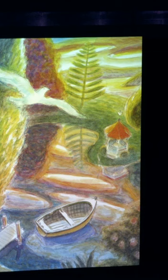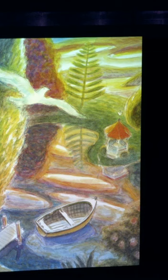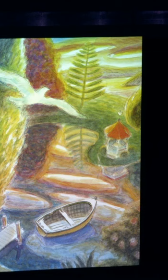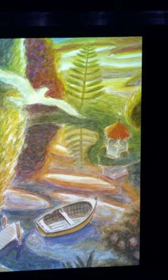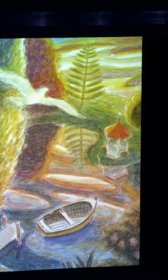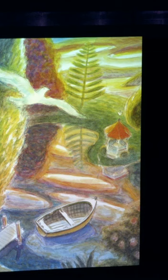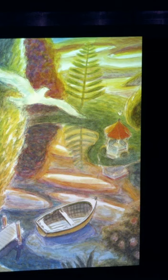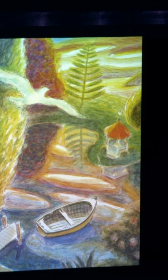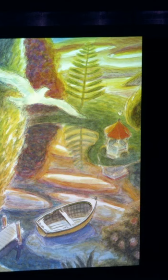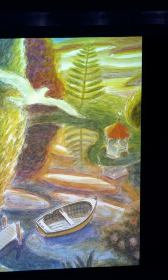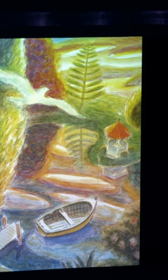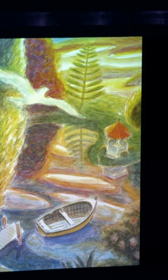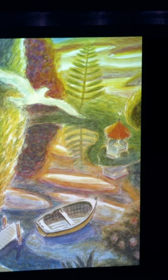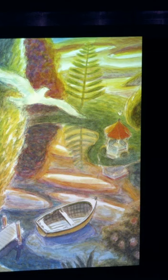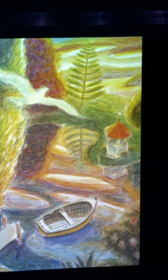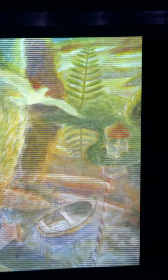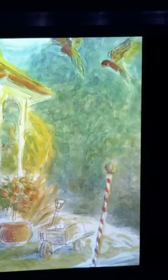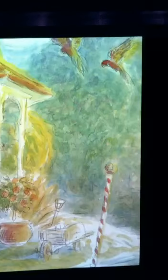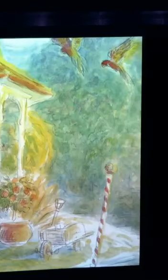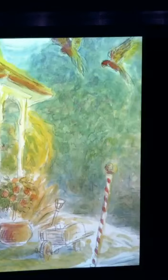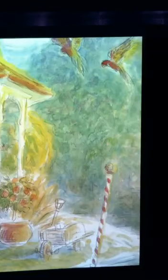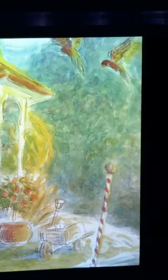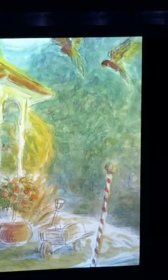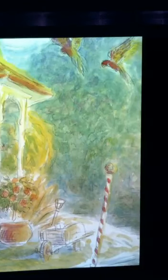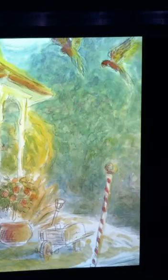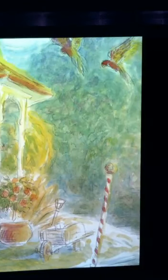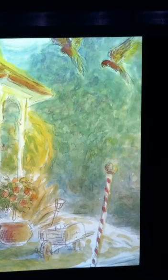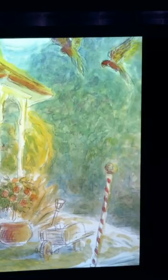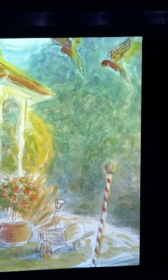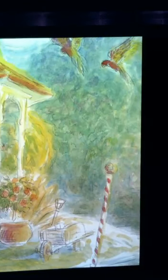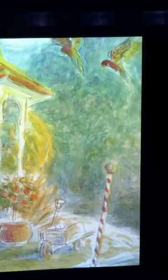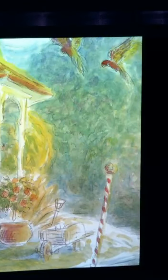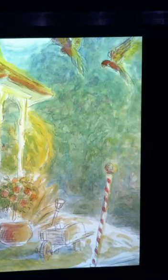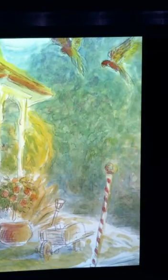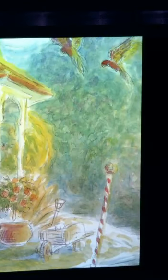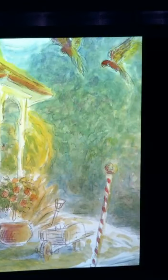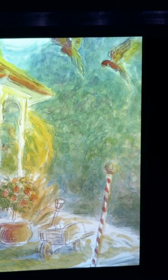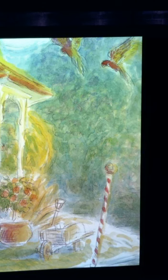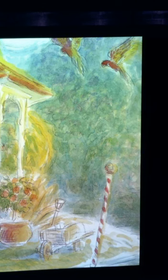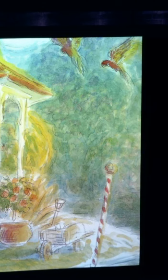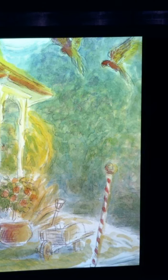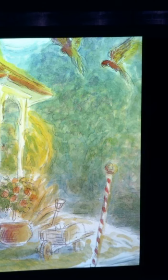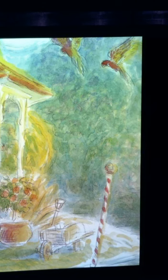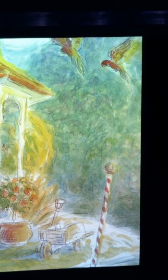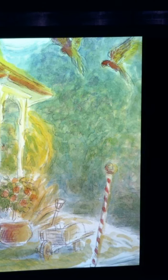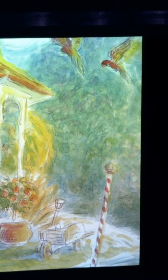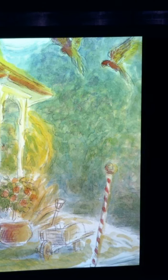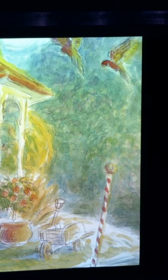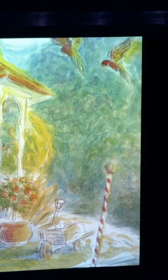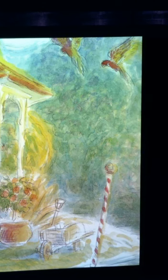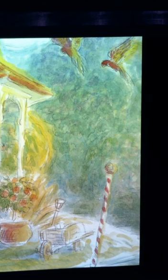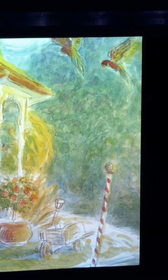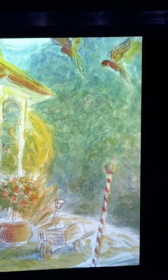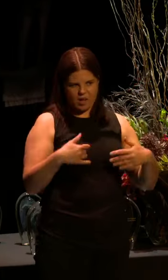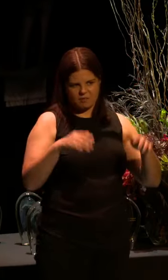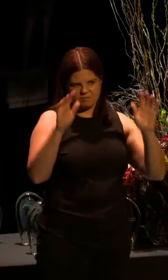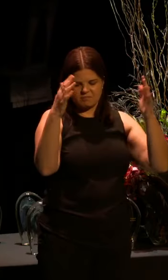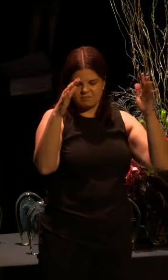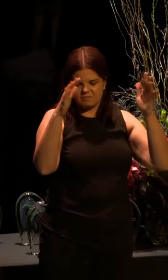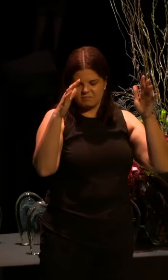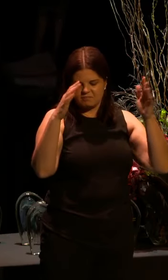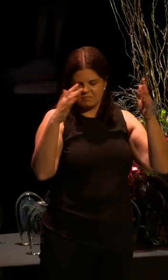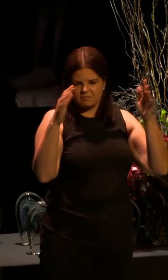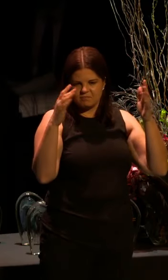until morning.